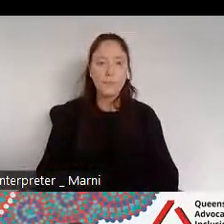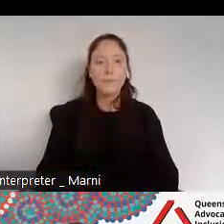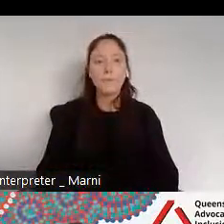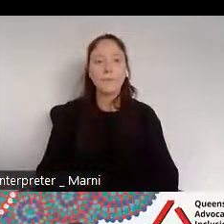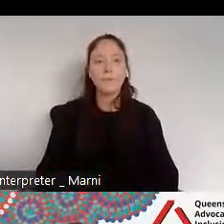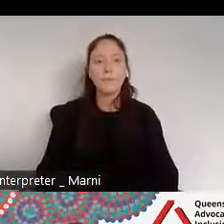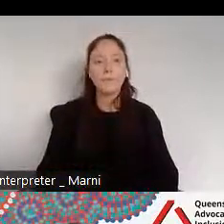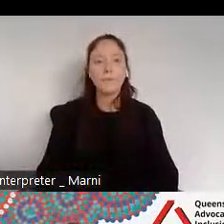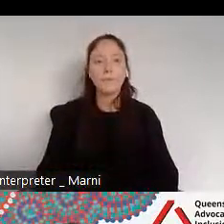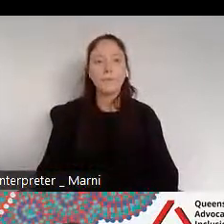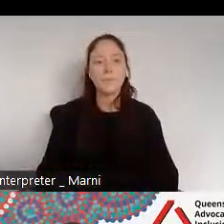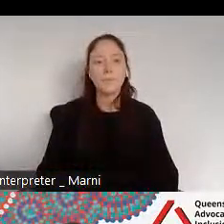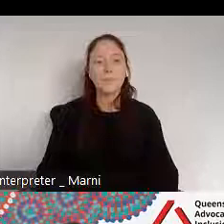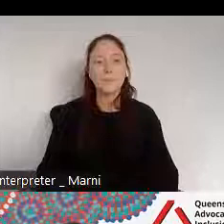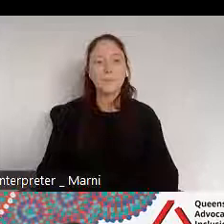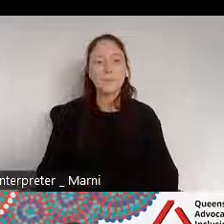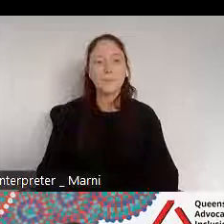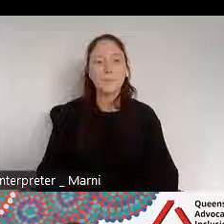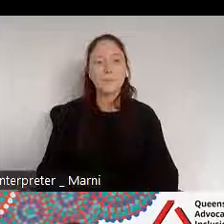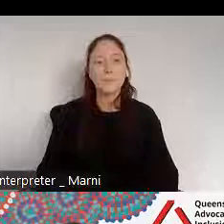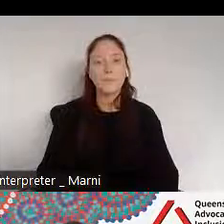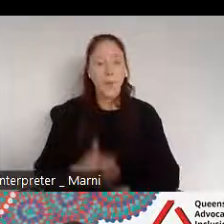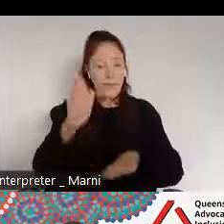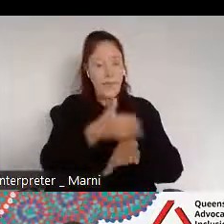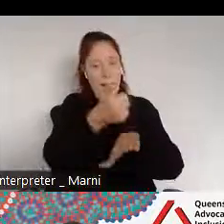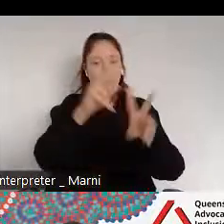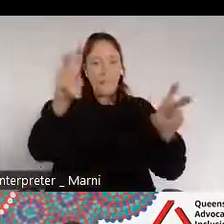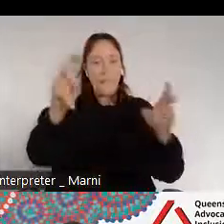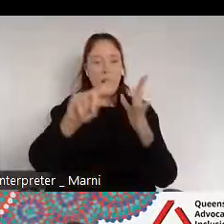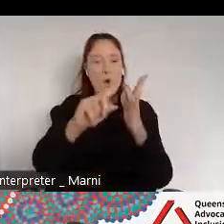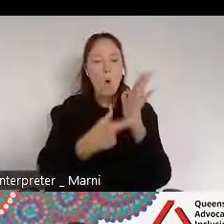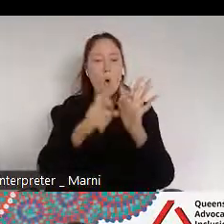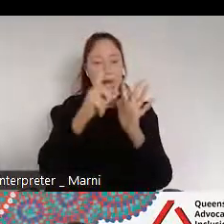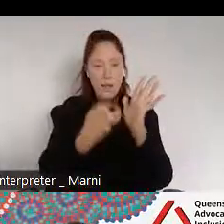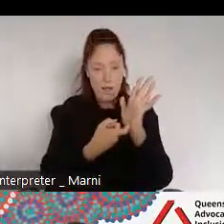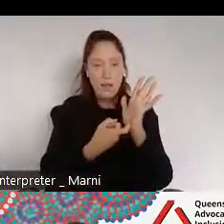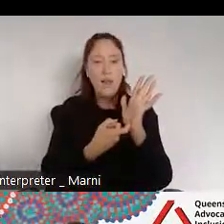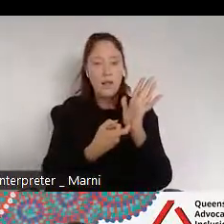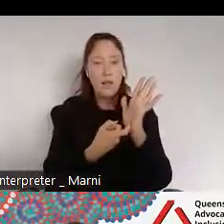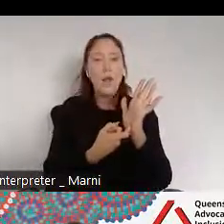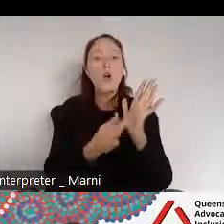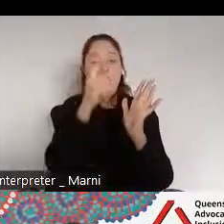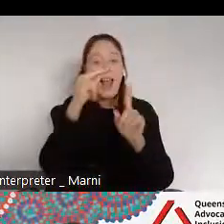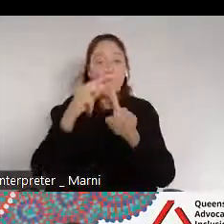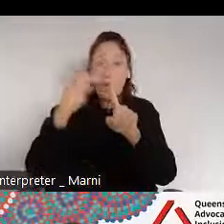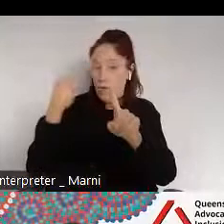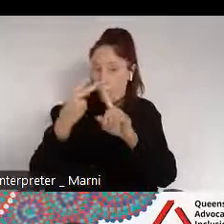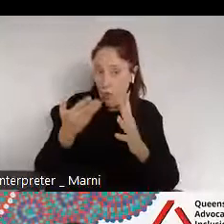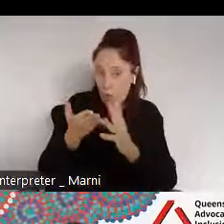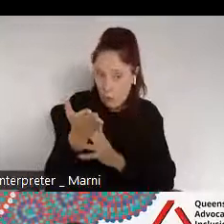Once an order has been made, there is provision within the Act for it to be reviewed. The Act says